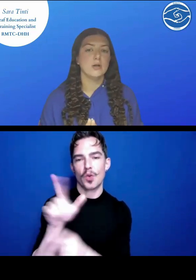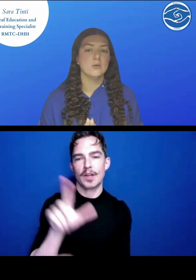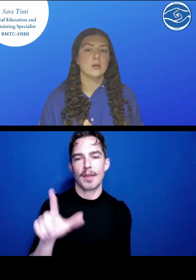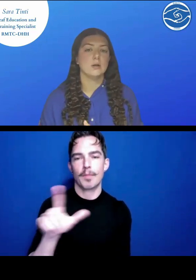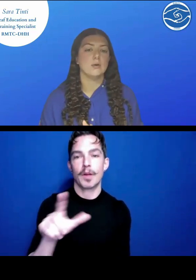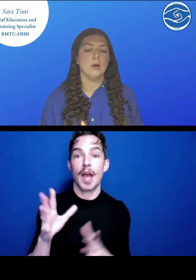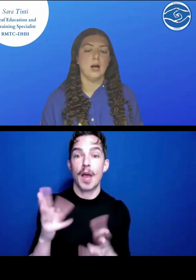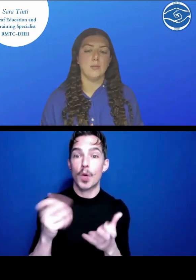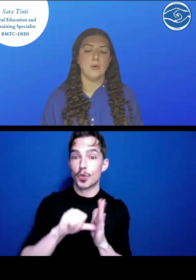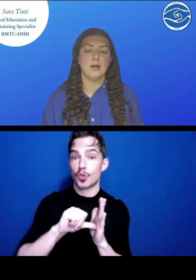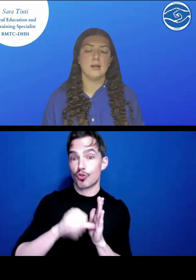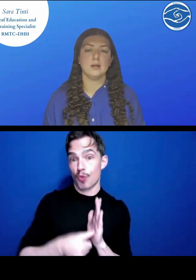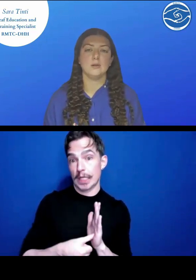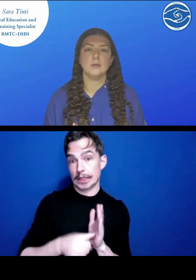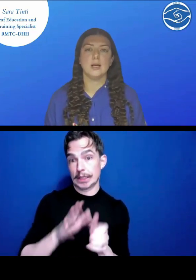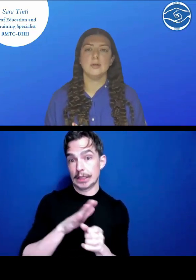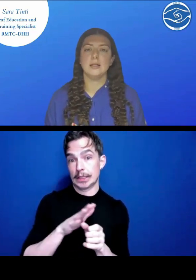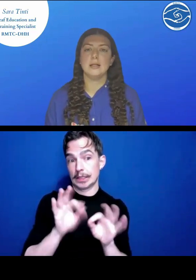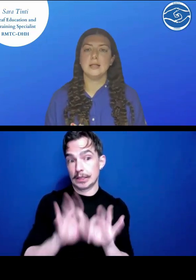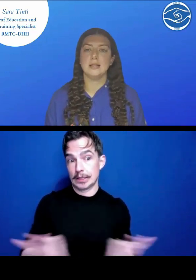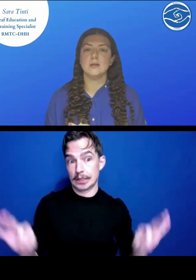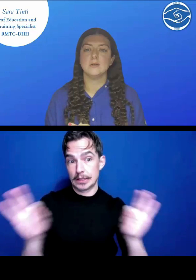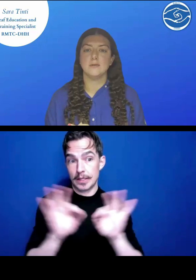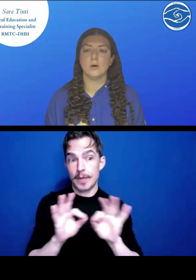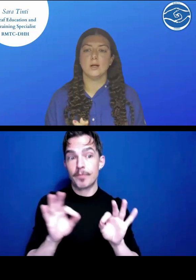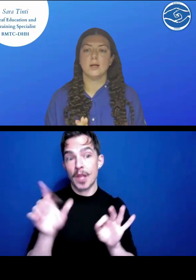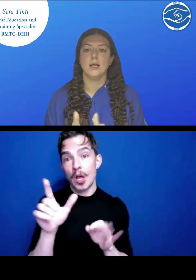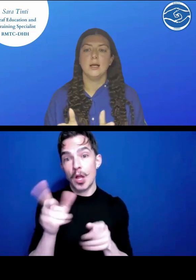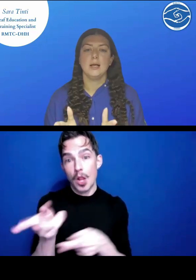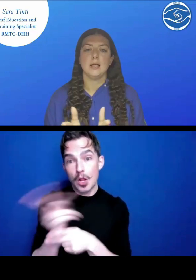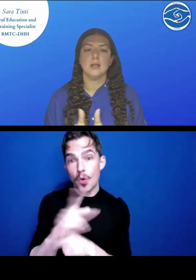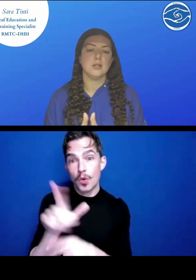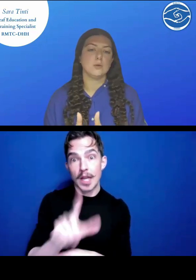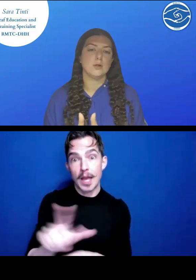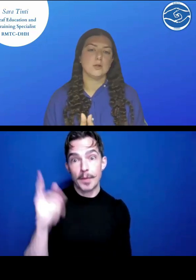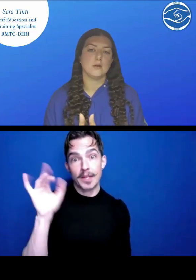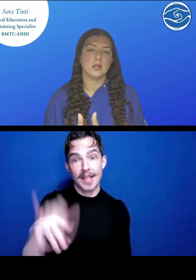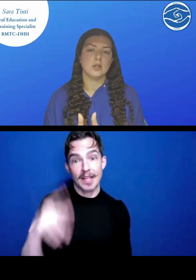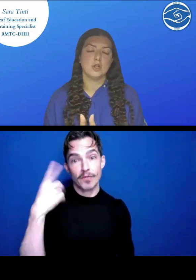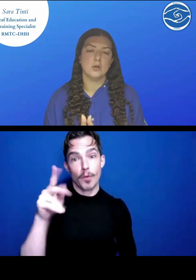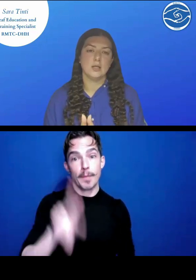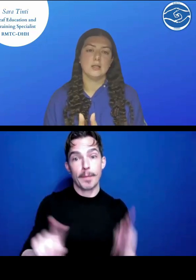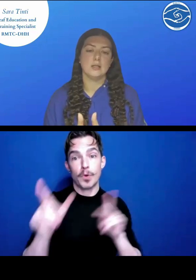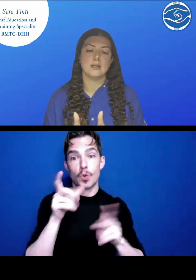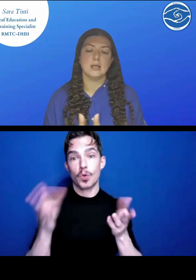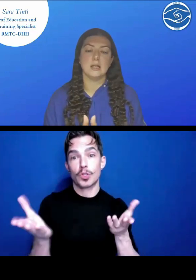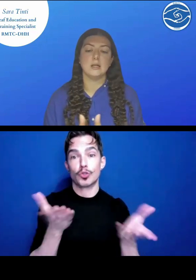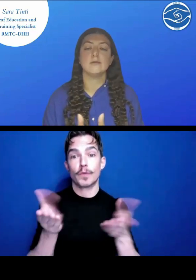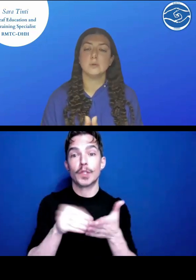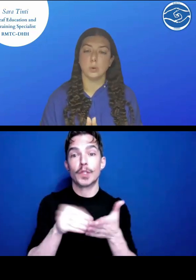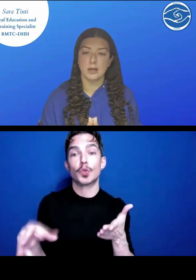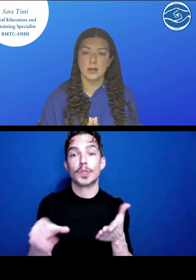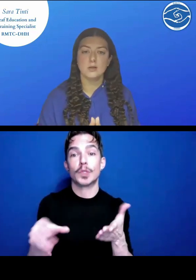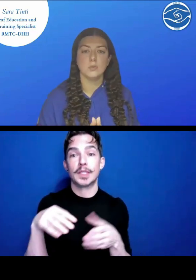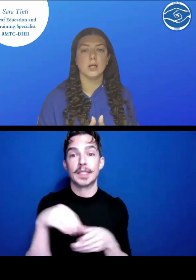stress with the loan library that loan library is for individuals serving students in Florida. So,